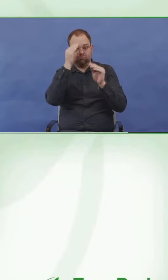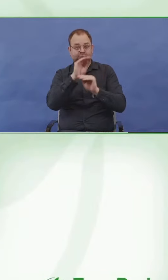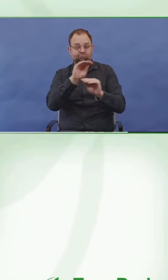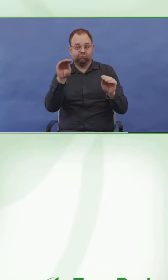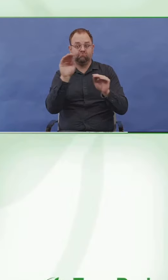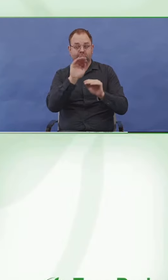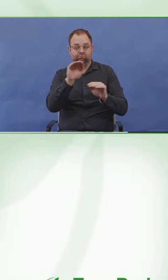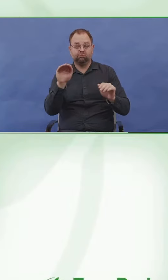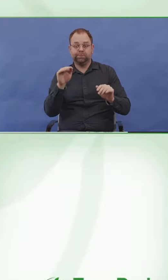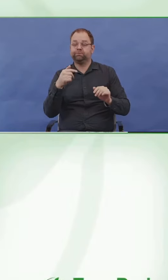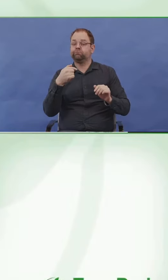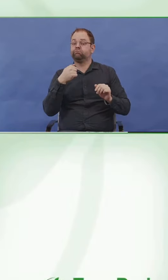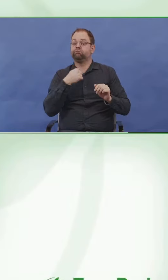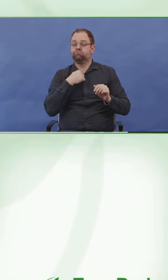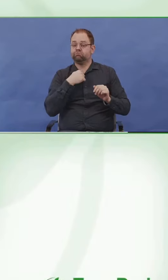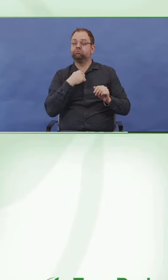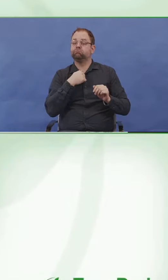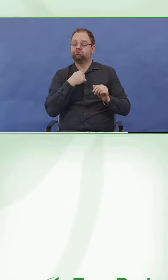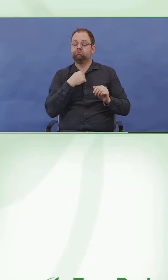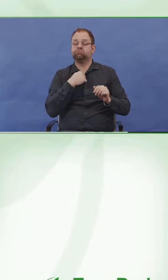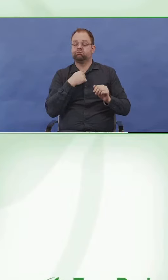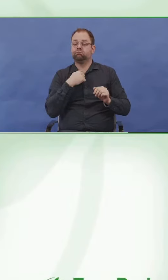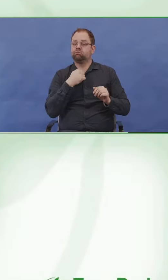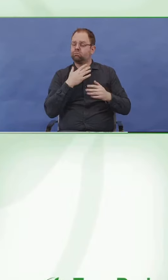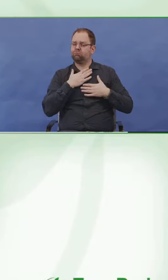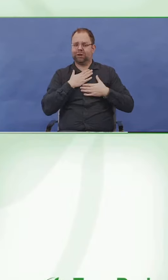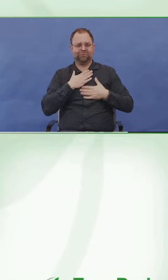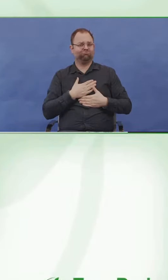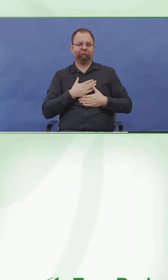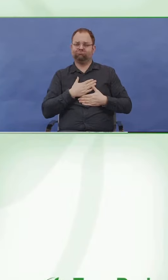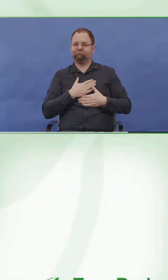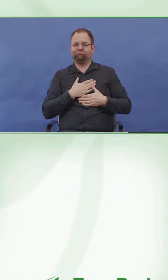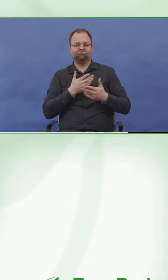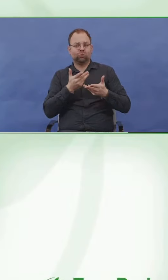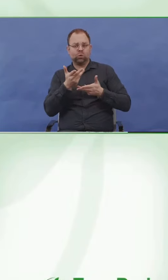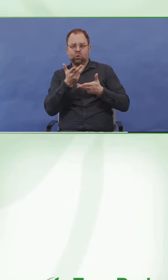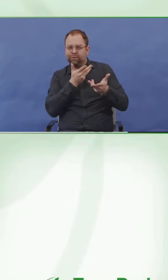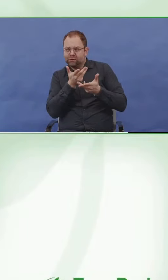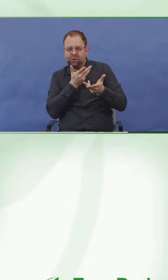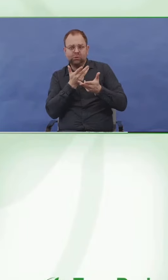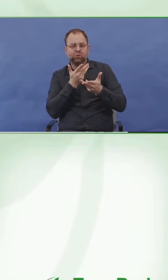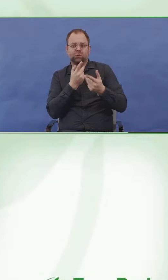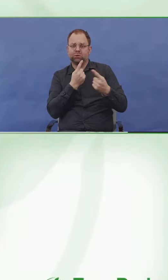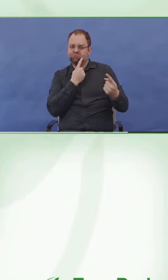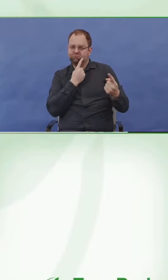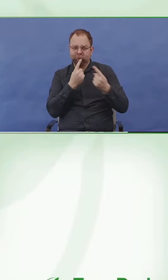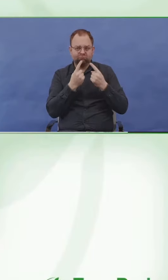After all, the general consensus about this to support each other and be inspired by each other and to make change together.